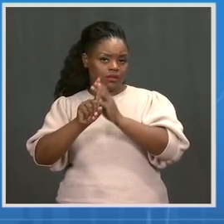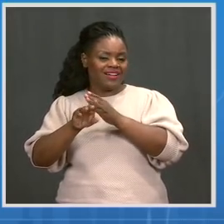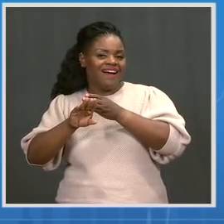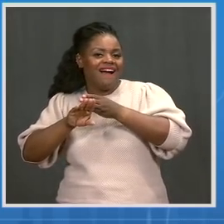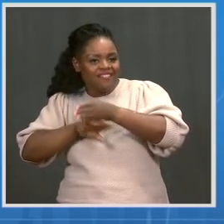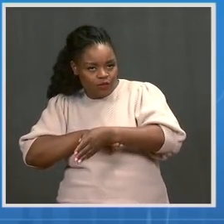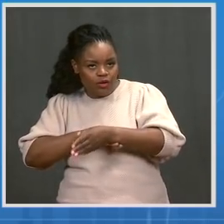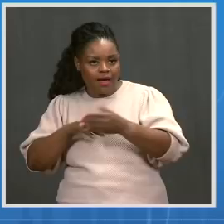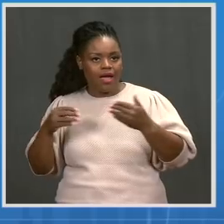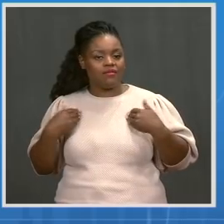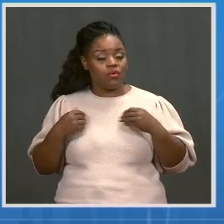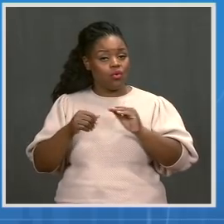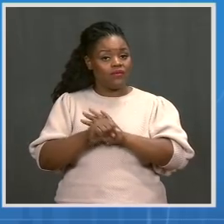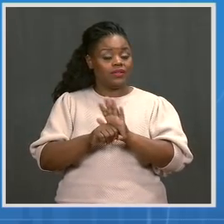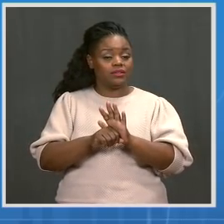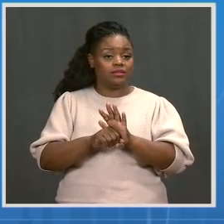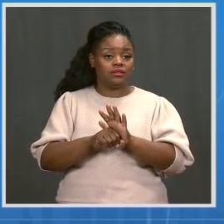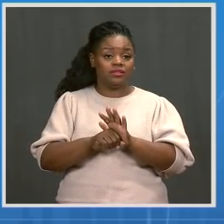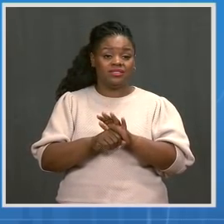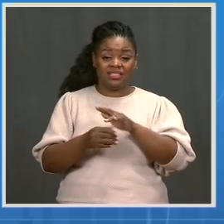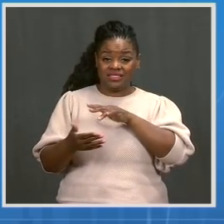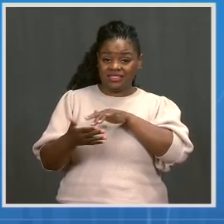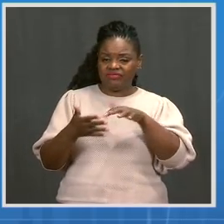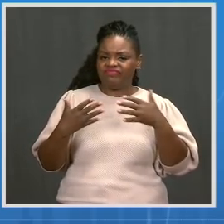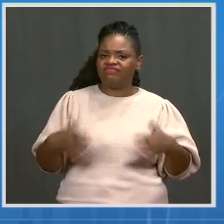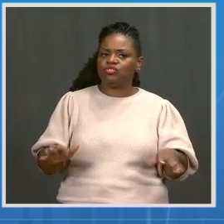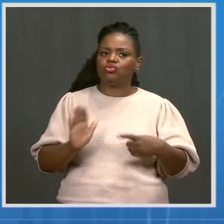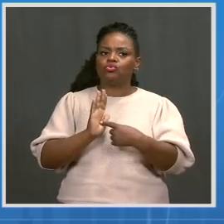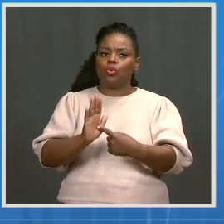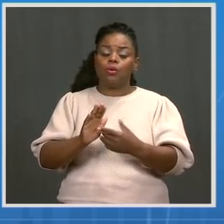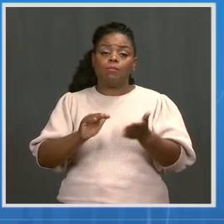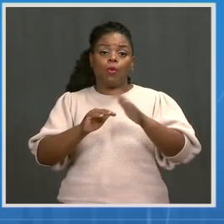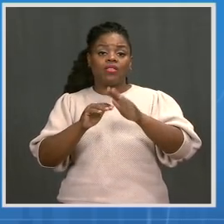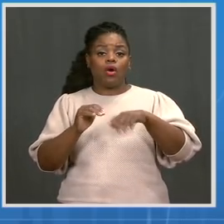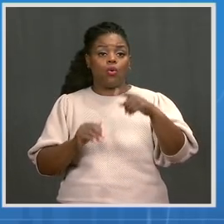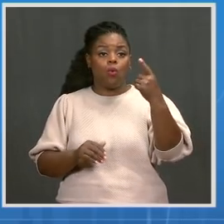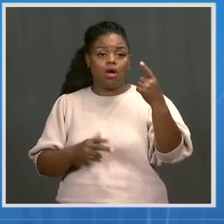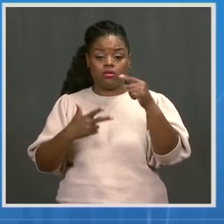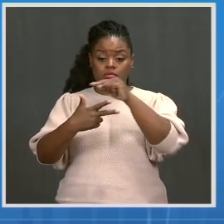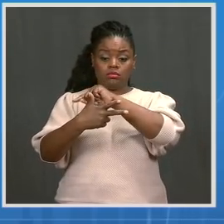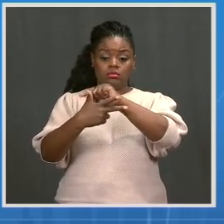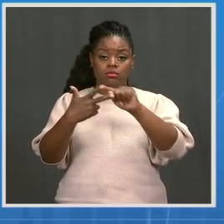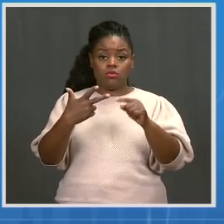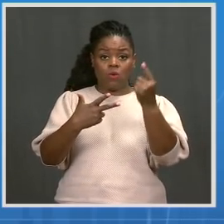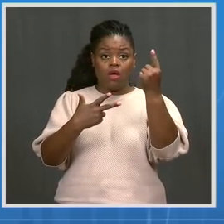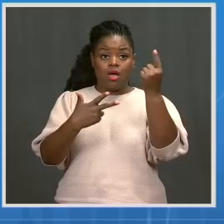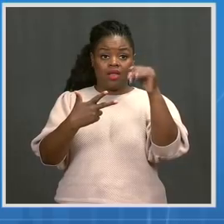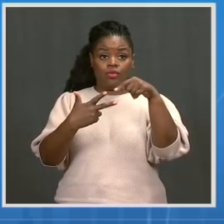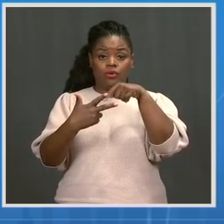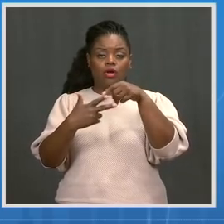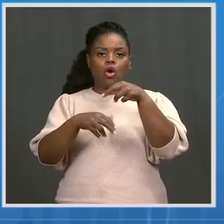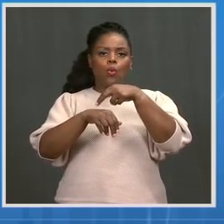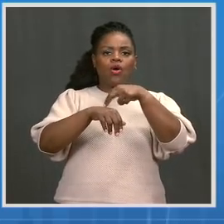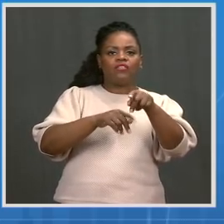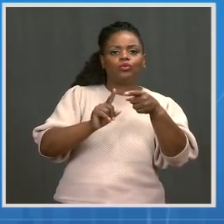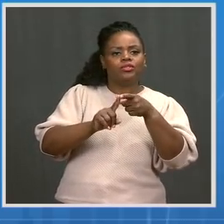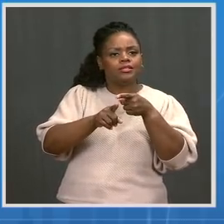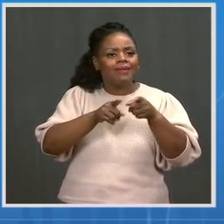The study also found that more than one in three patients had to be referred to a specialist, such as doctors that specialize in pulmonology,